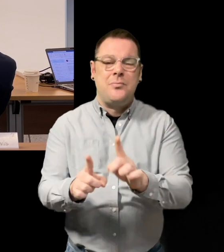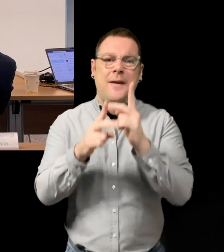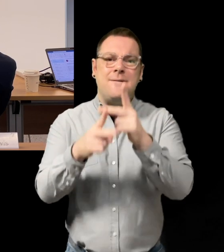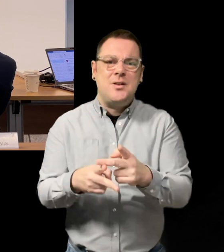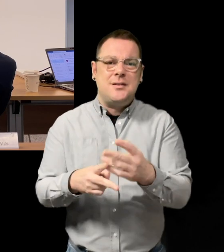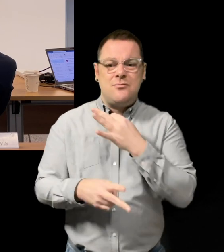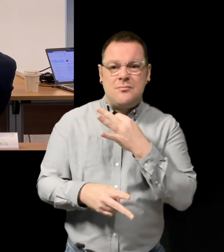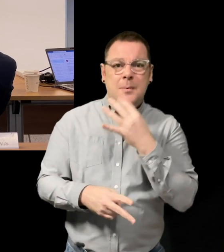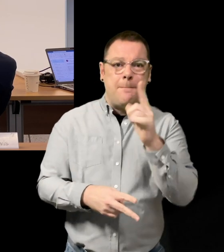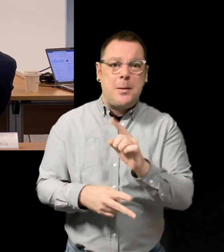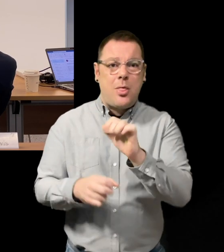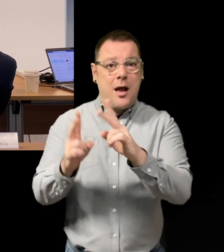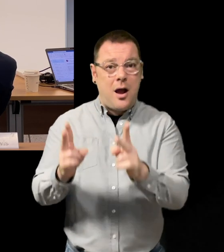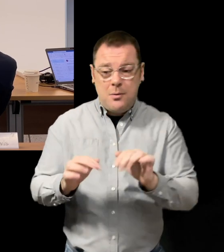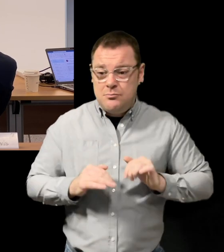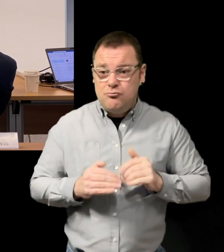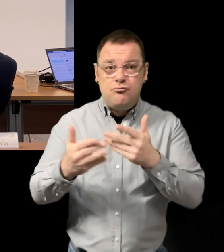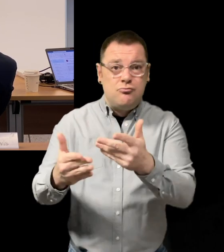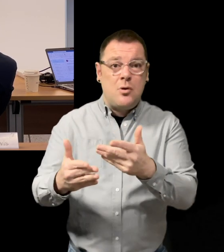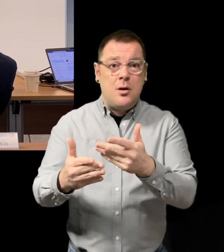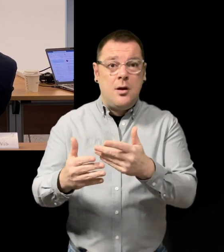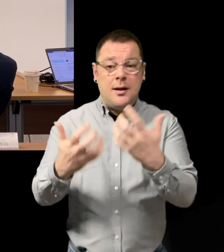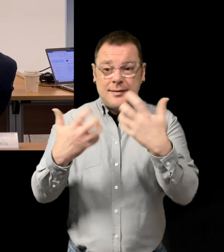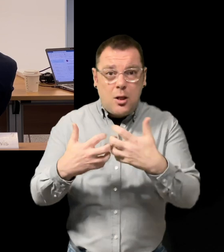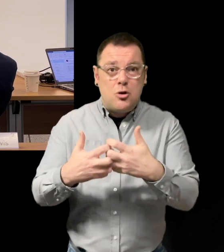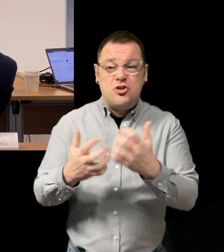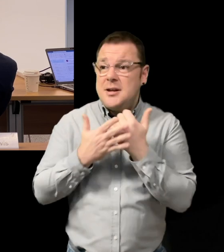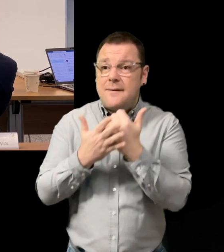introducing technology and advice that improves their quality of life,